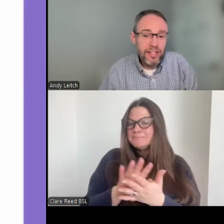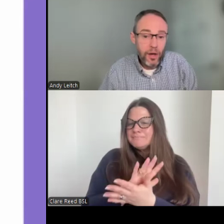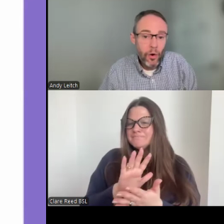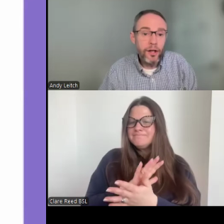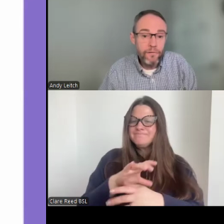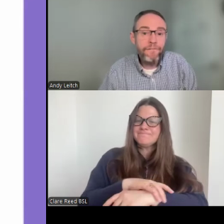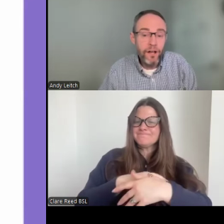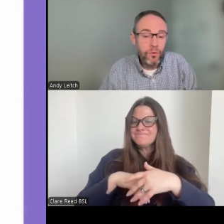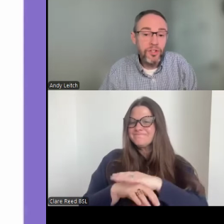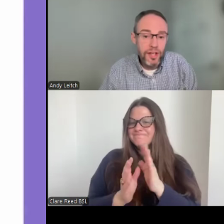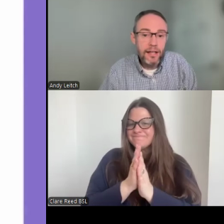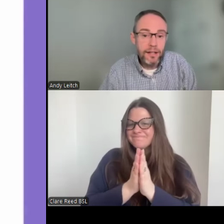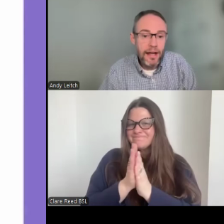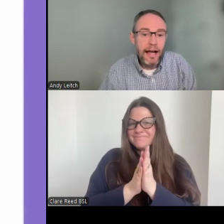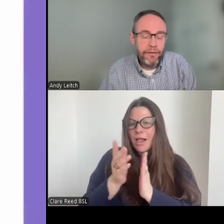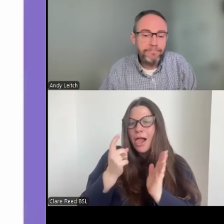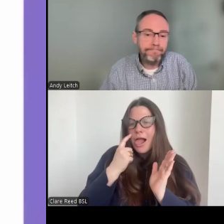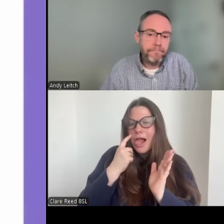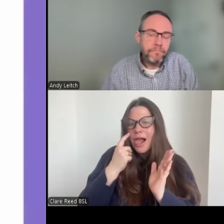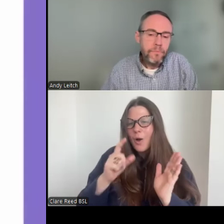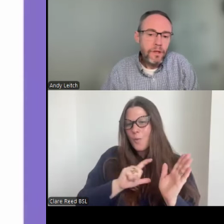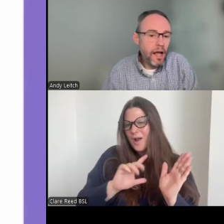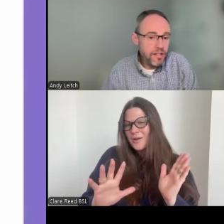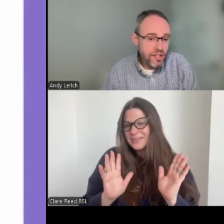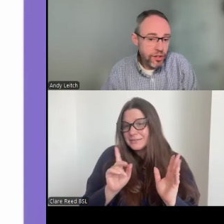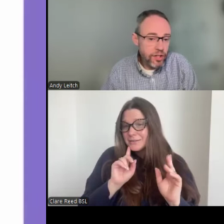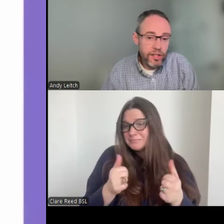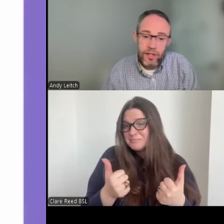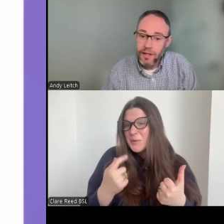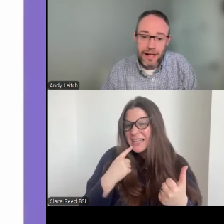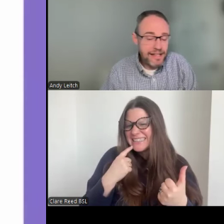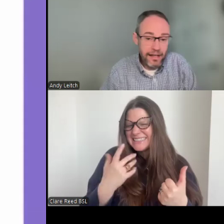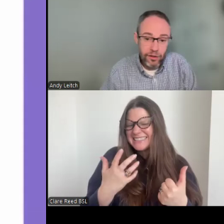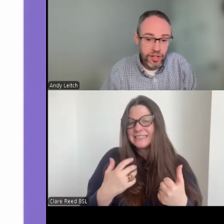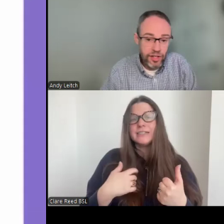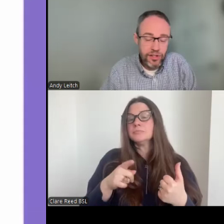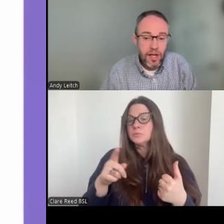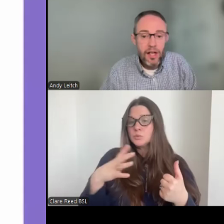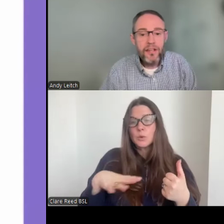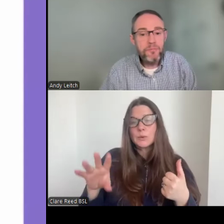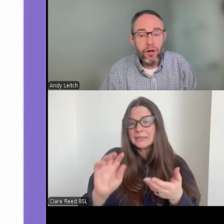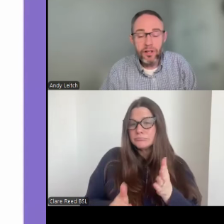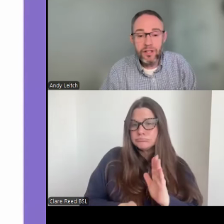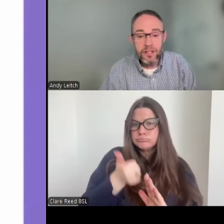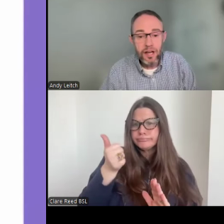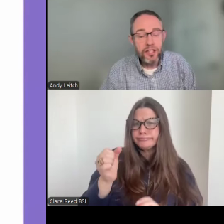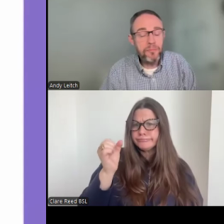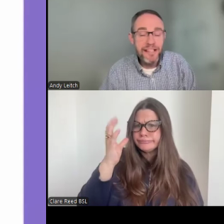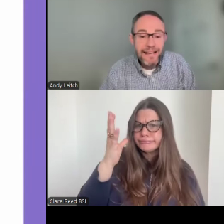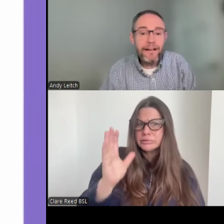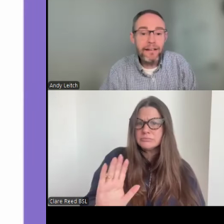It's actually quite good fun once you get the hang of it. As I said earlier, you don't need any technical skills. These products are designed specifically